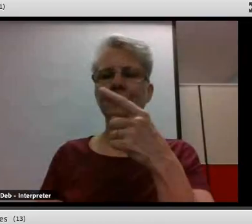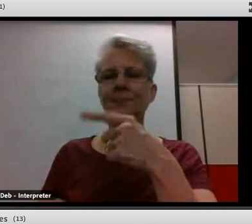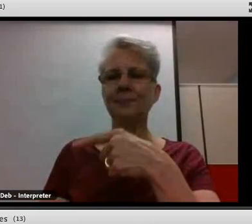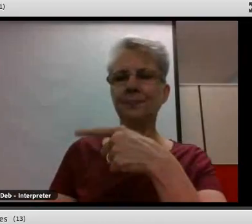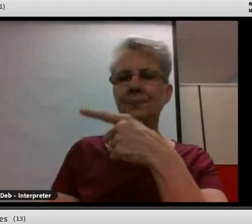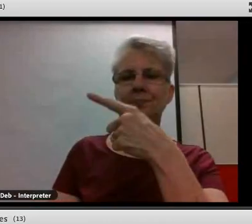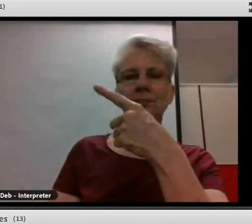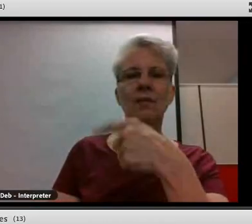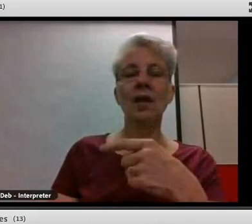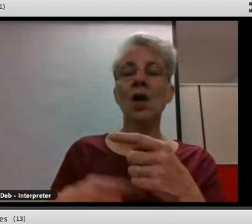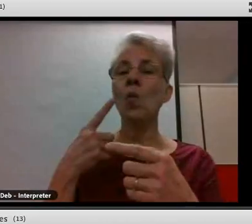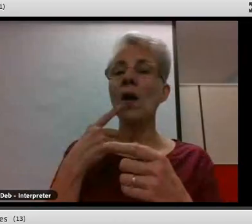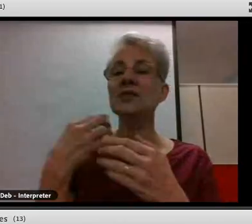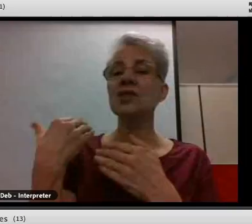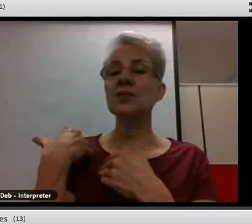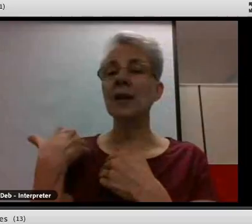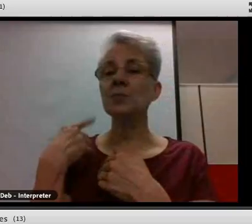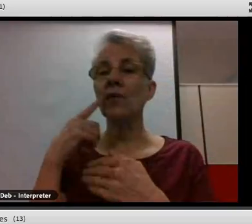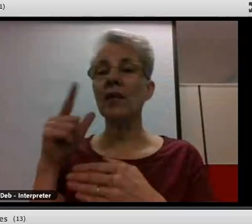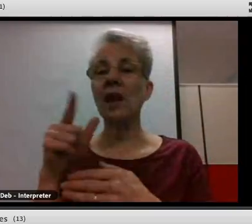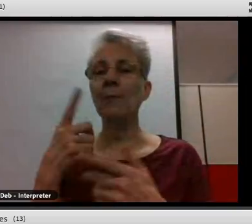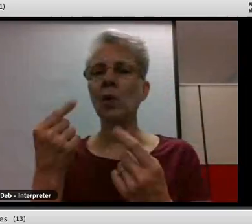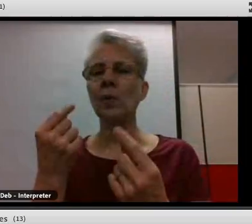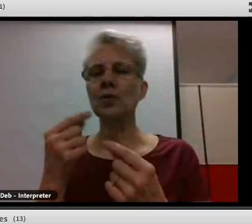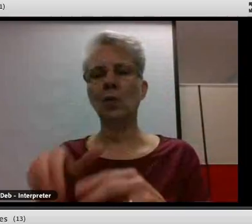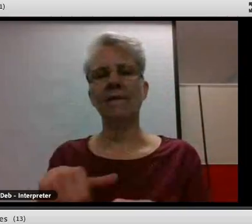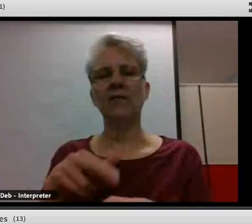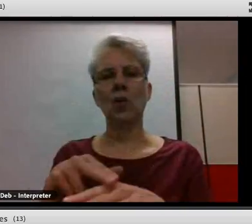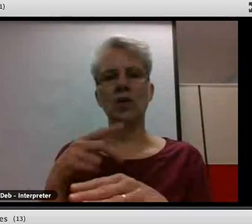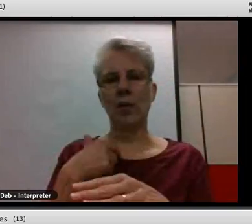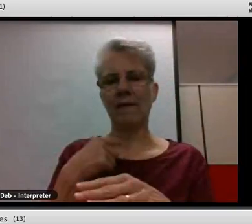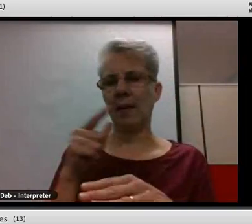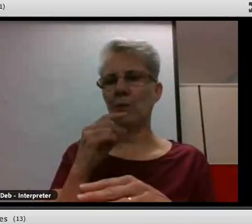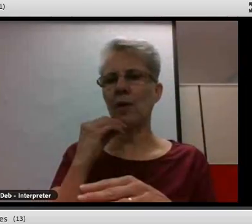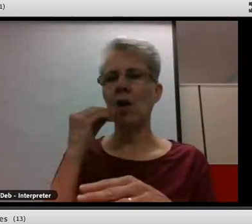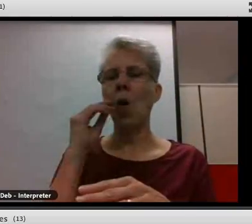Ensure keyboard focus is visible and clear.